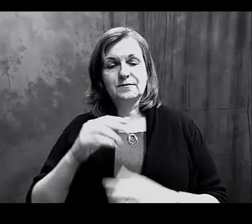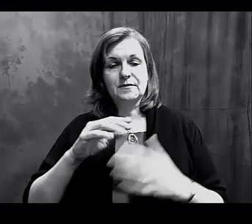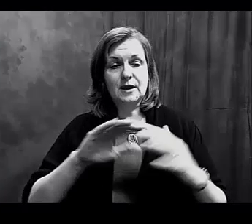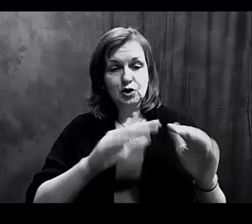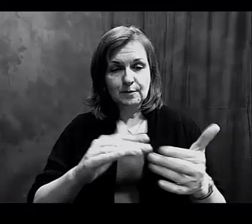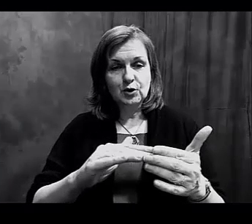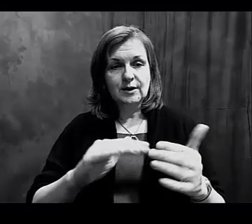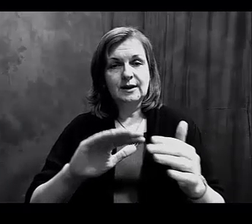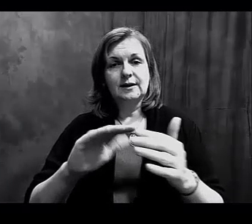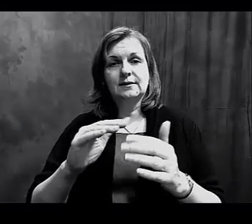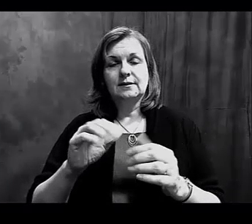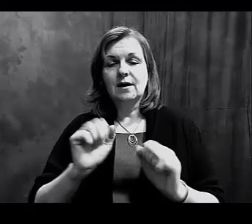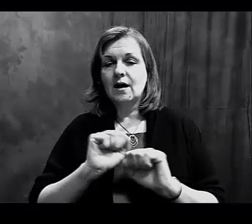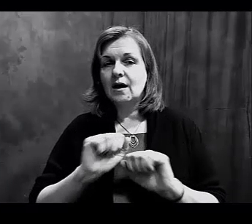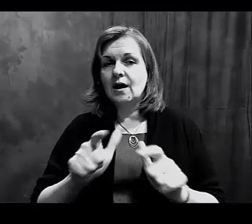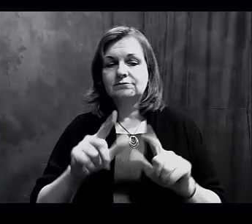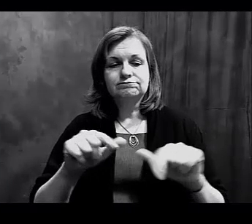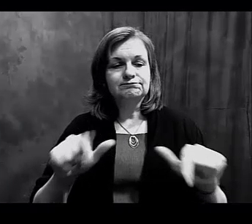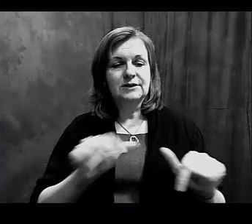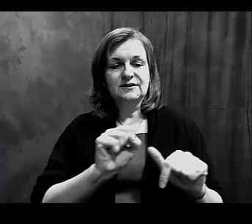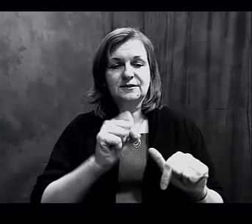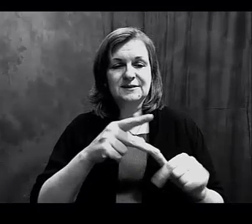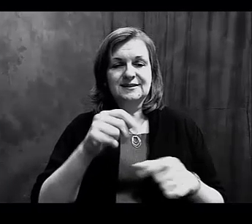when we look at it -- a community